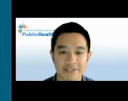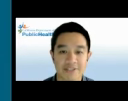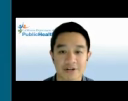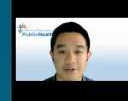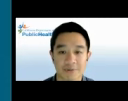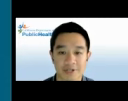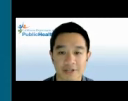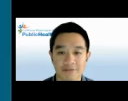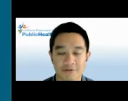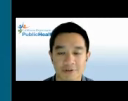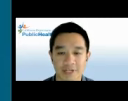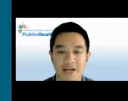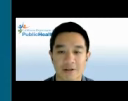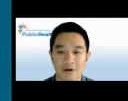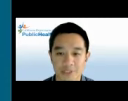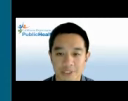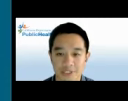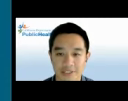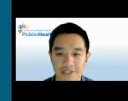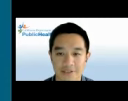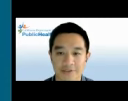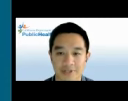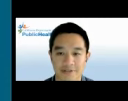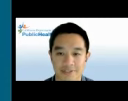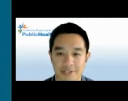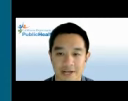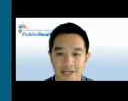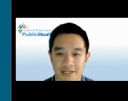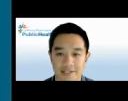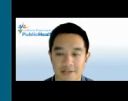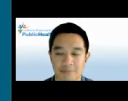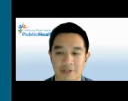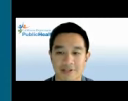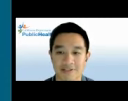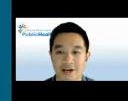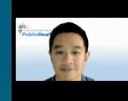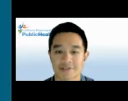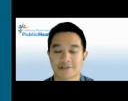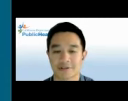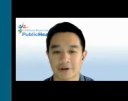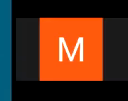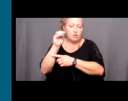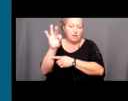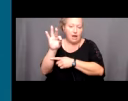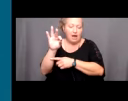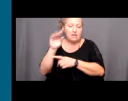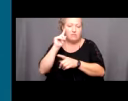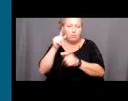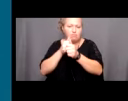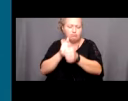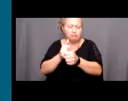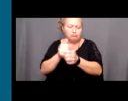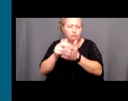started working for cal OSHA in 2009 as compliance officer in Oakland. Spent